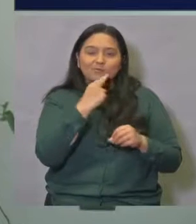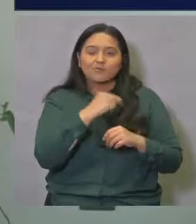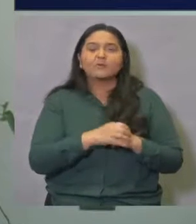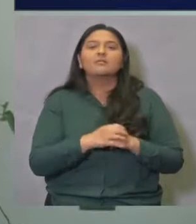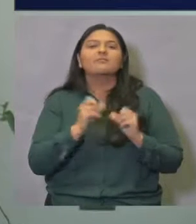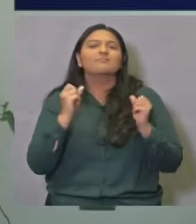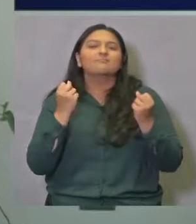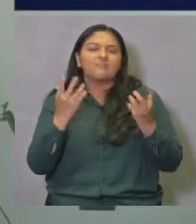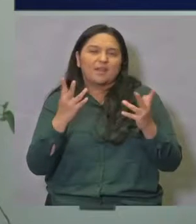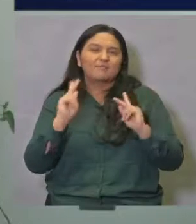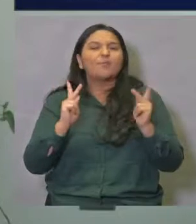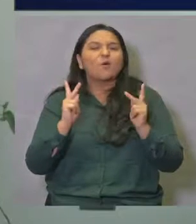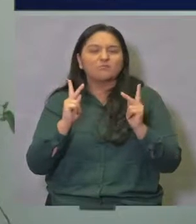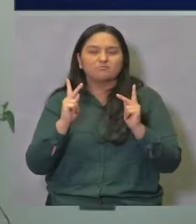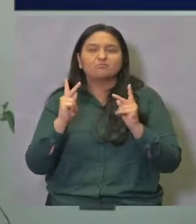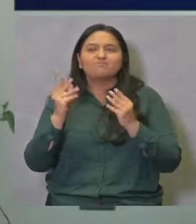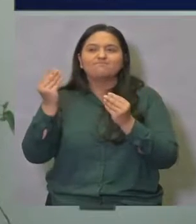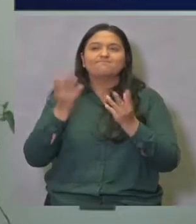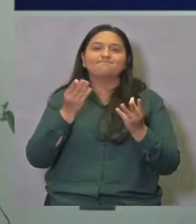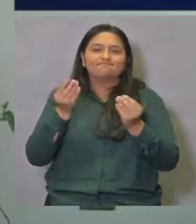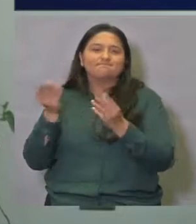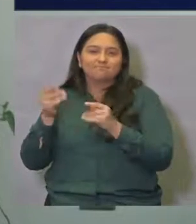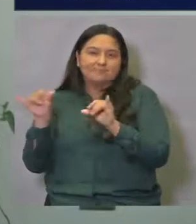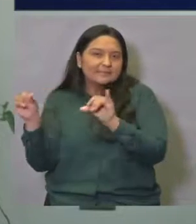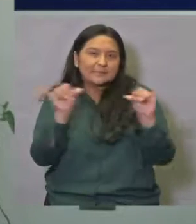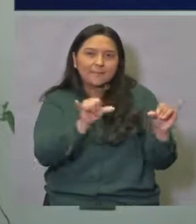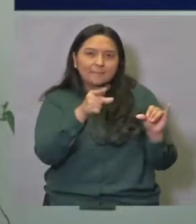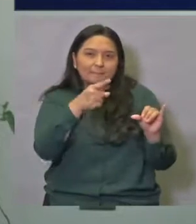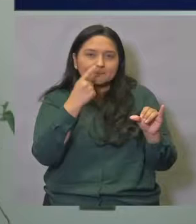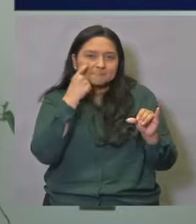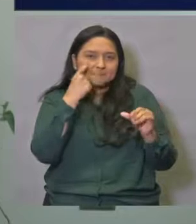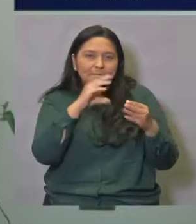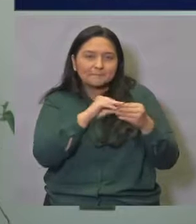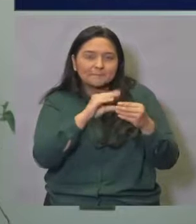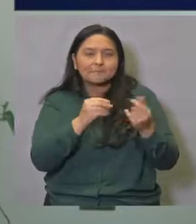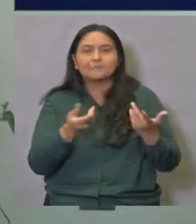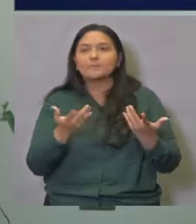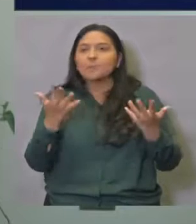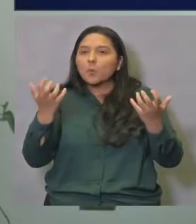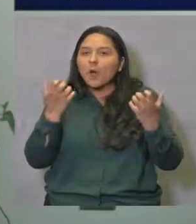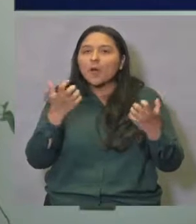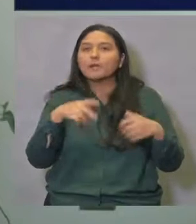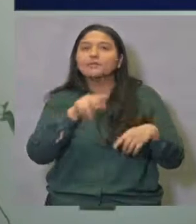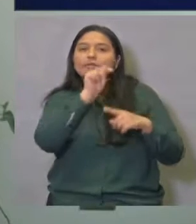RECEIVE A LOT OF CORRESPONDENCE